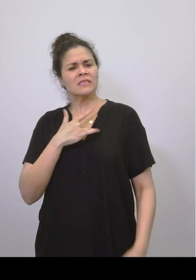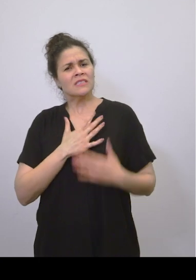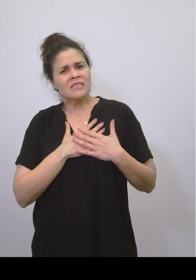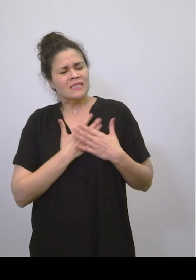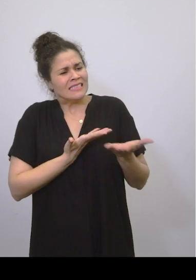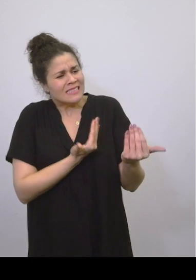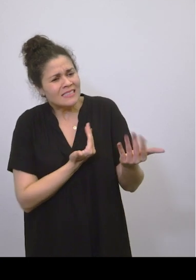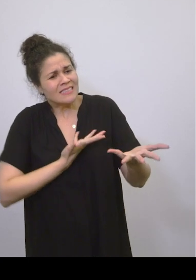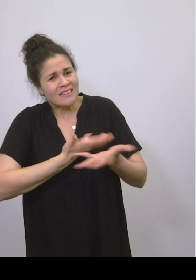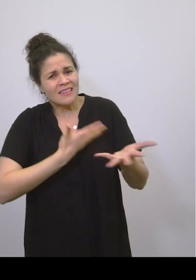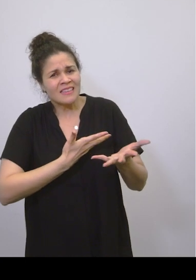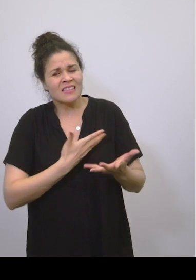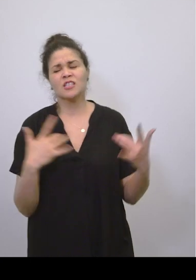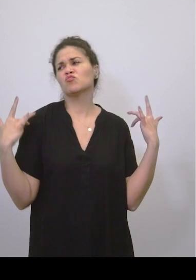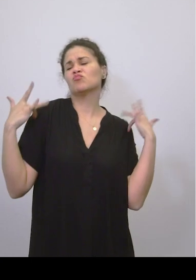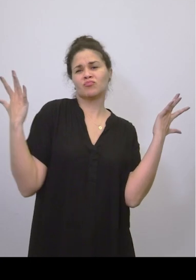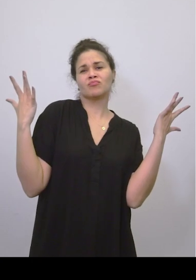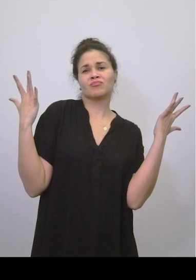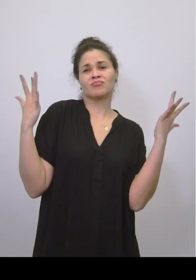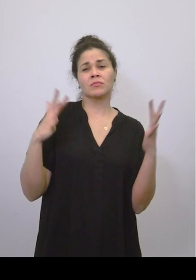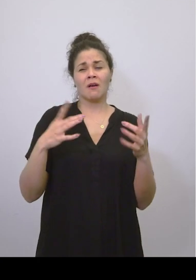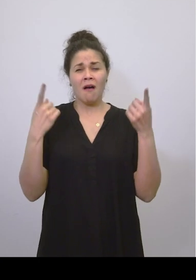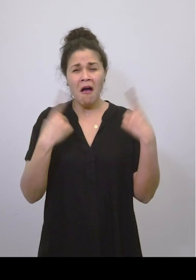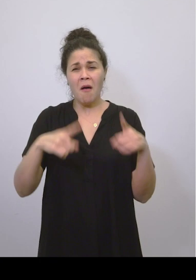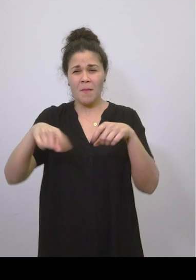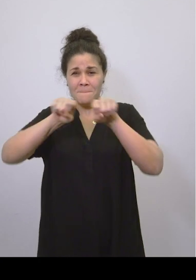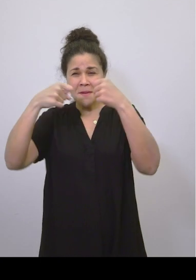Impervious to the voice of conscience,